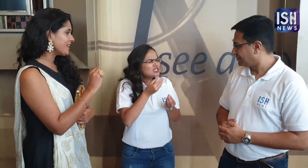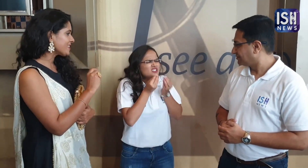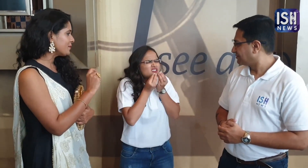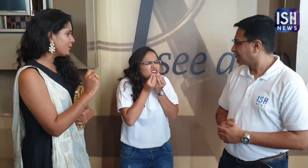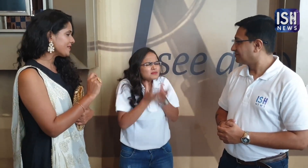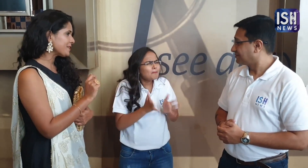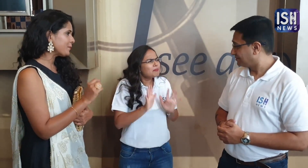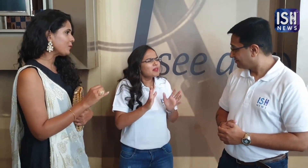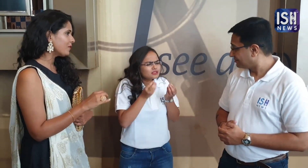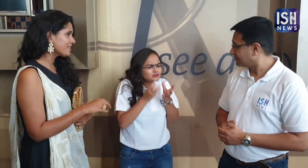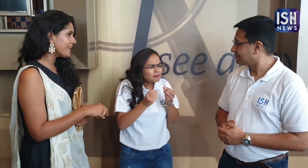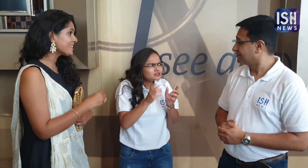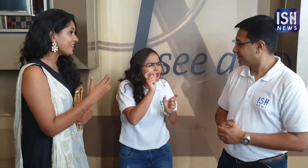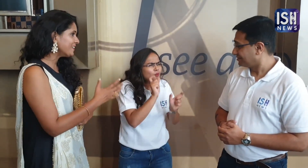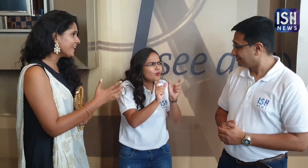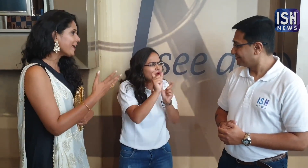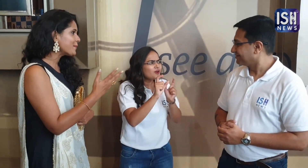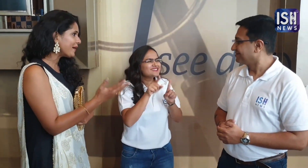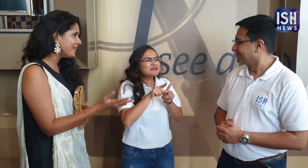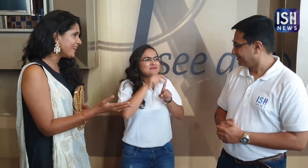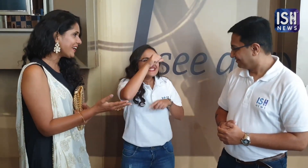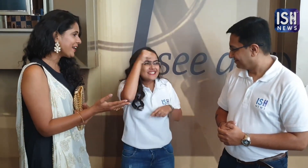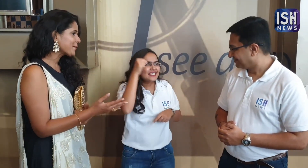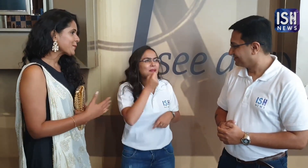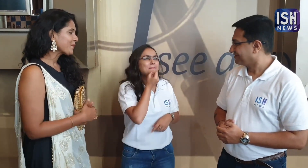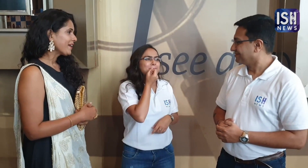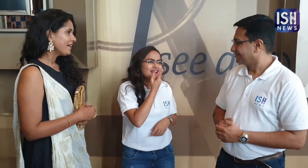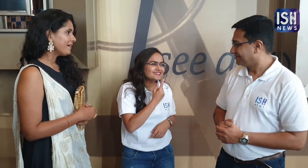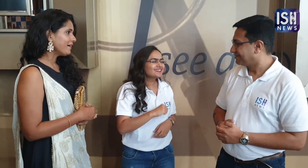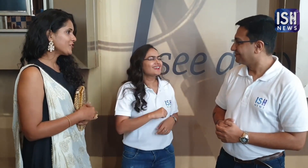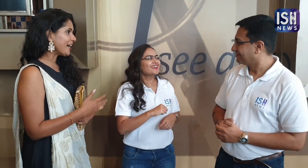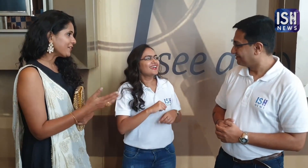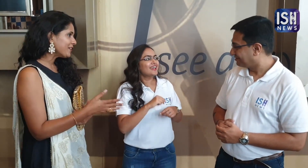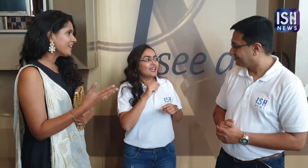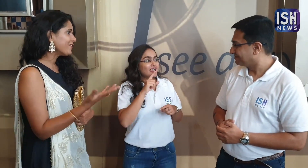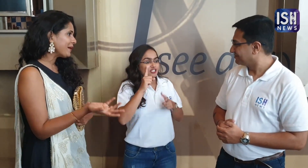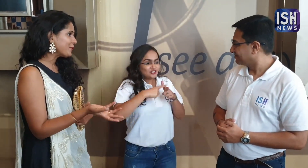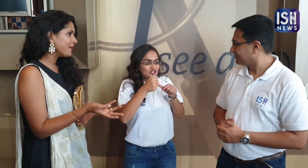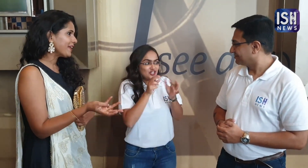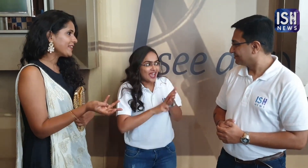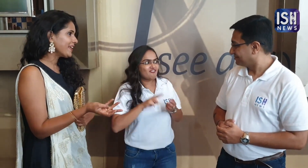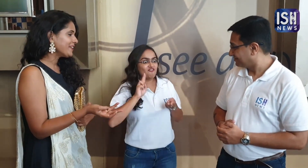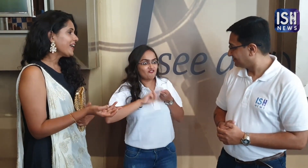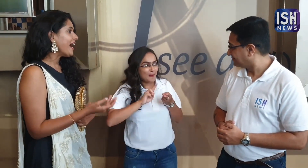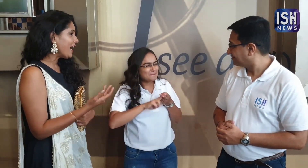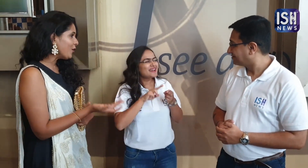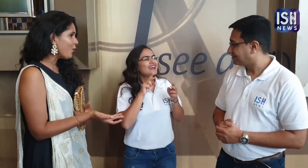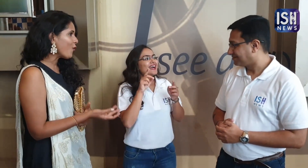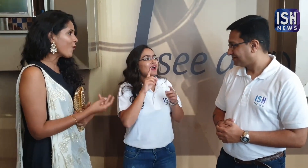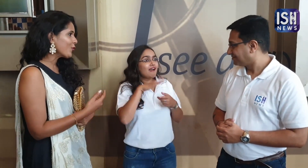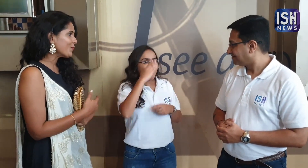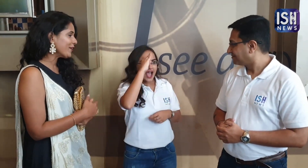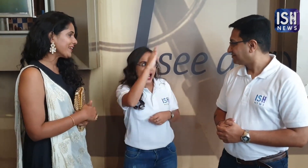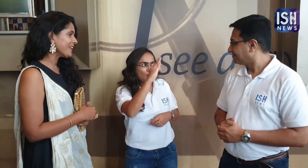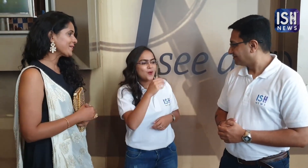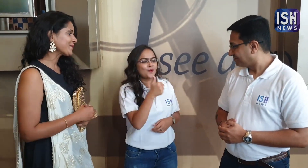Simple words like Sunday, Monday, January, February, Hello, good morning, etc.